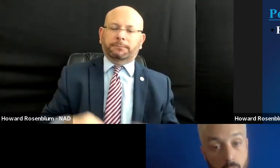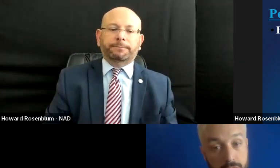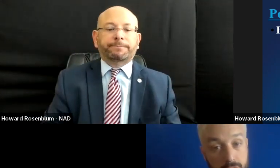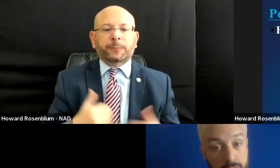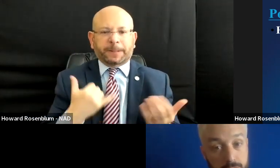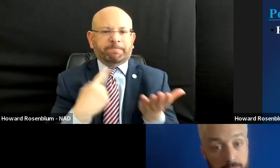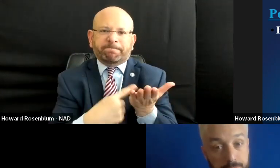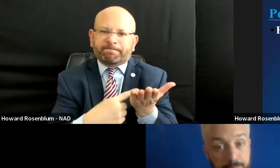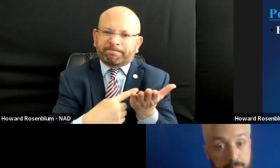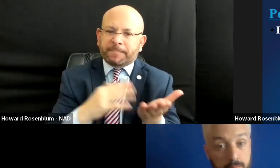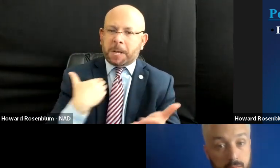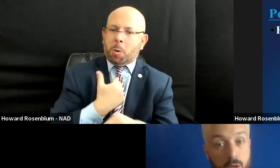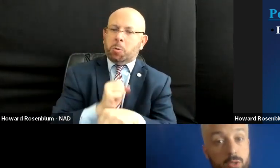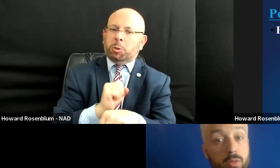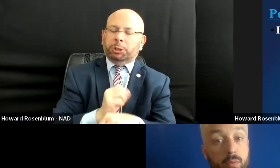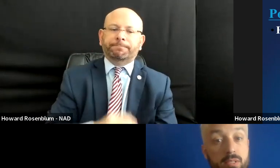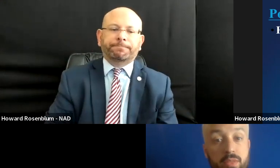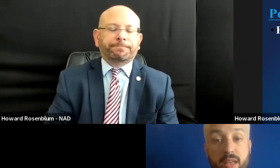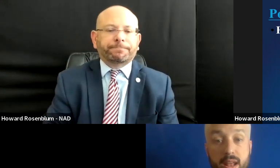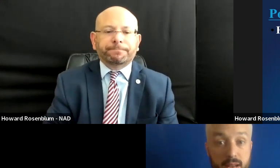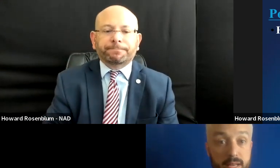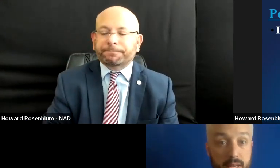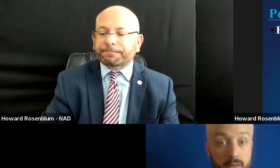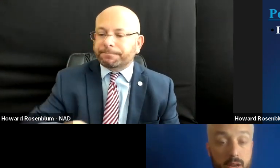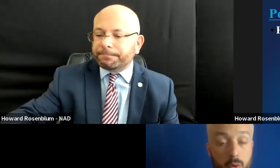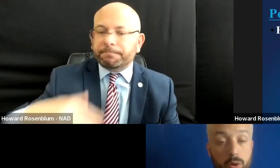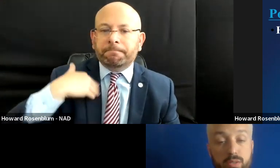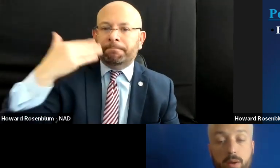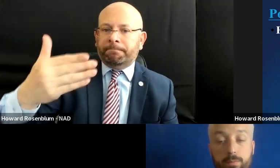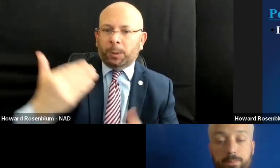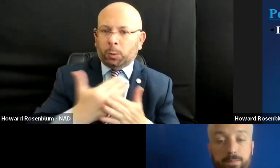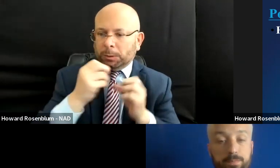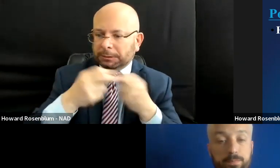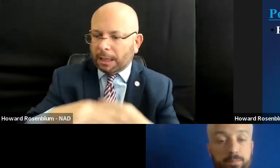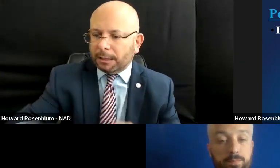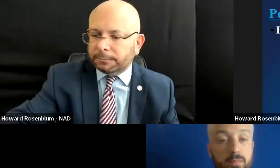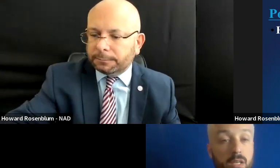we beseeched and tried to get on board to make their default setting to have captions on